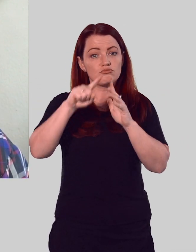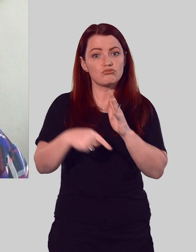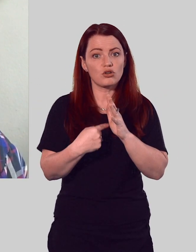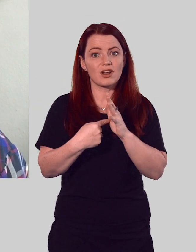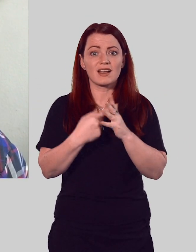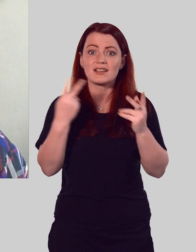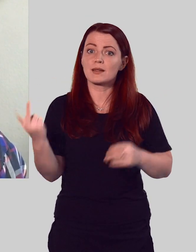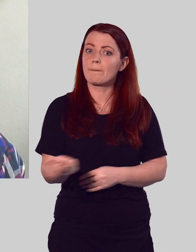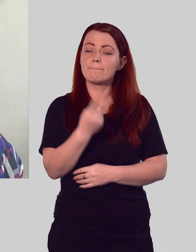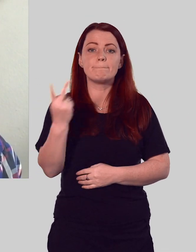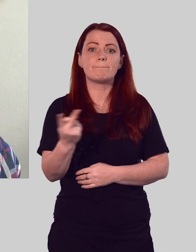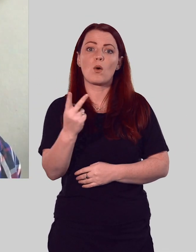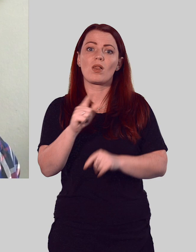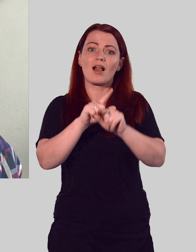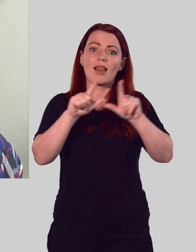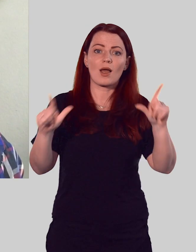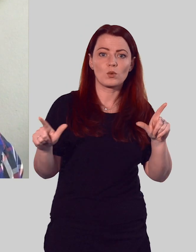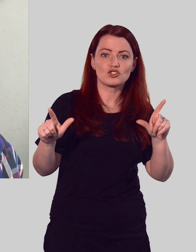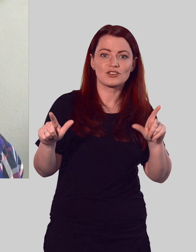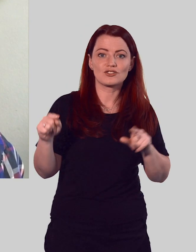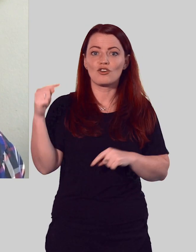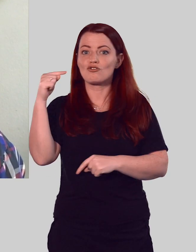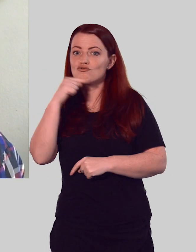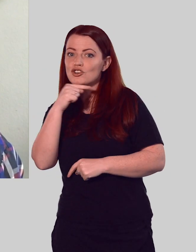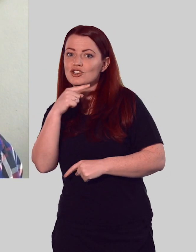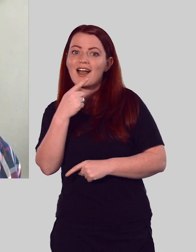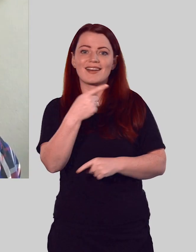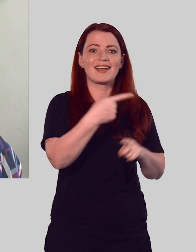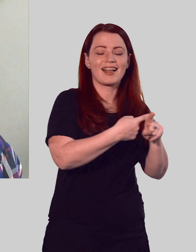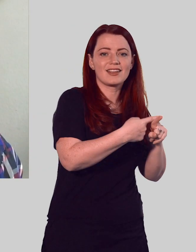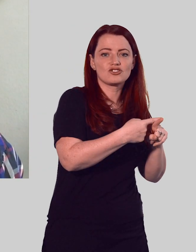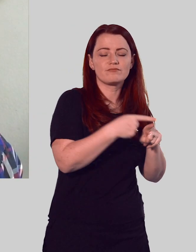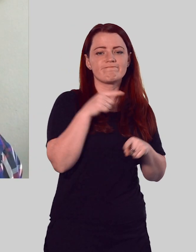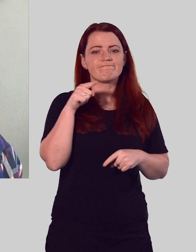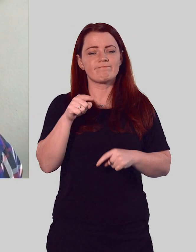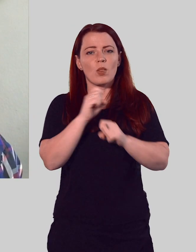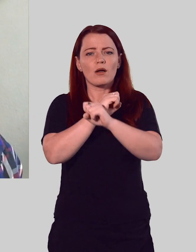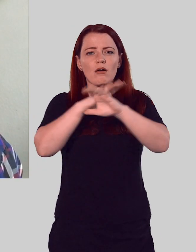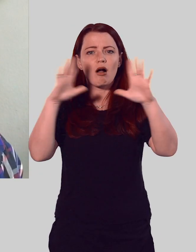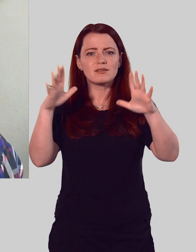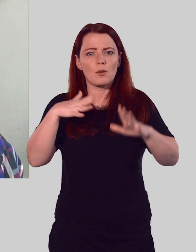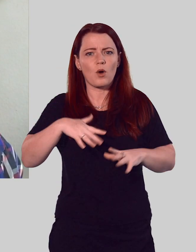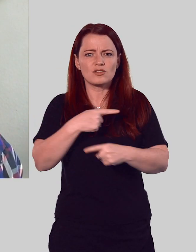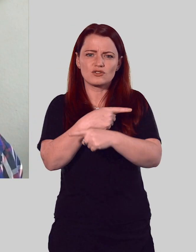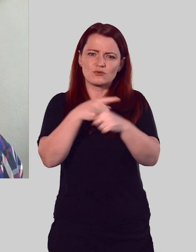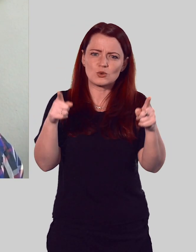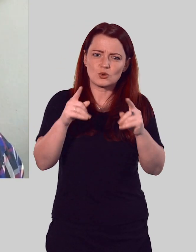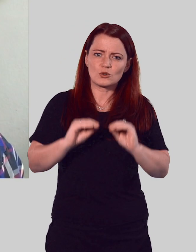The festival then asked me to come up with a concept. I knew that we would need to be able to accommodate up to 50 playing audience,